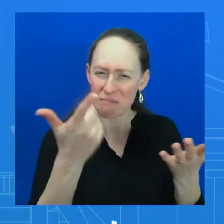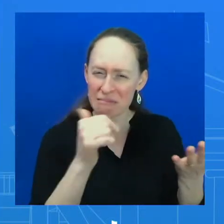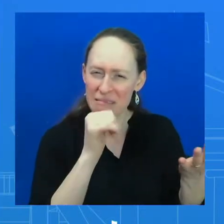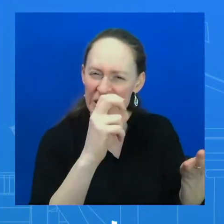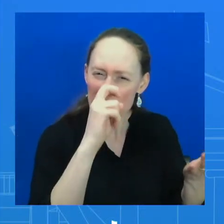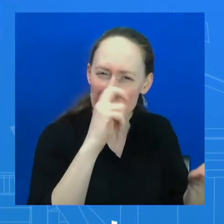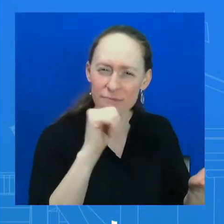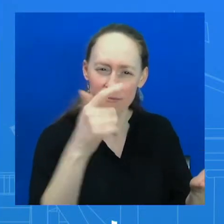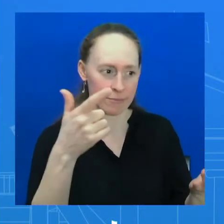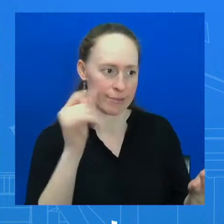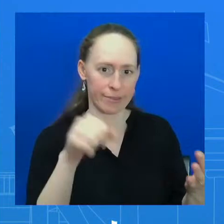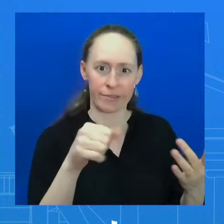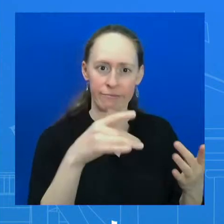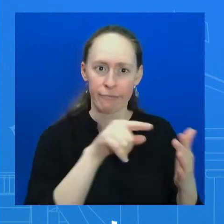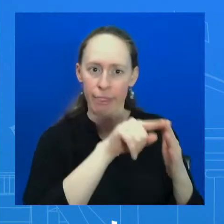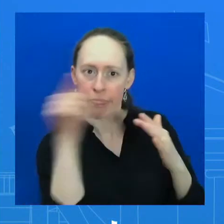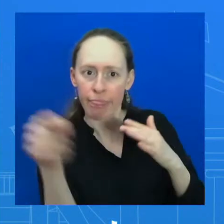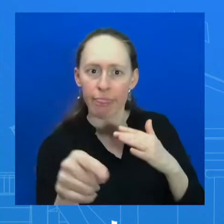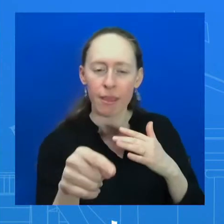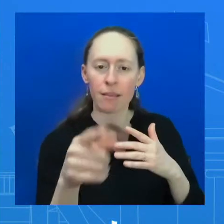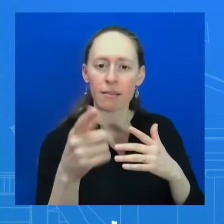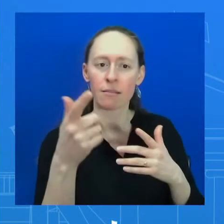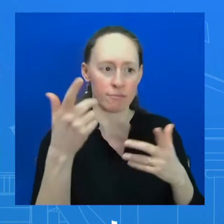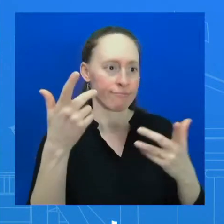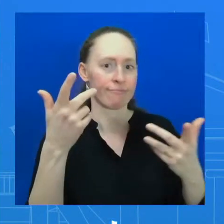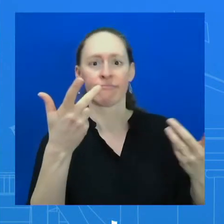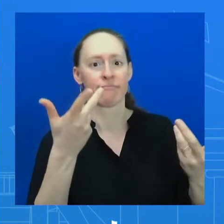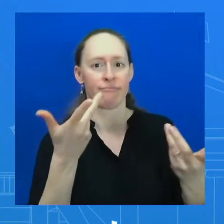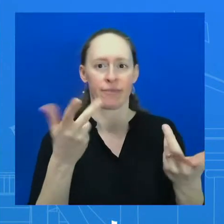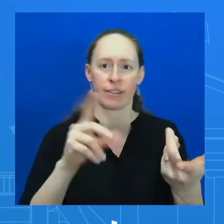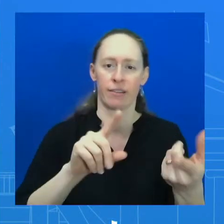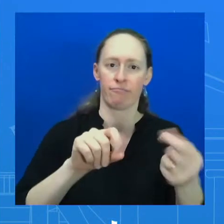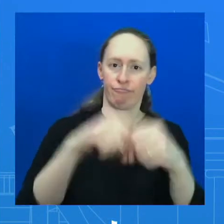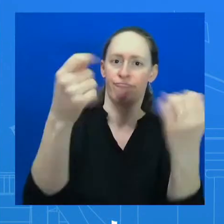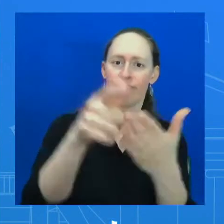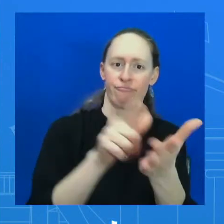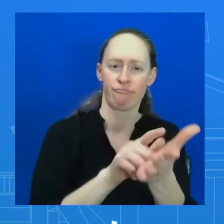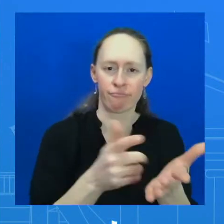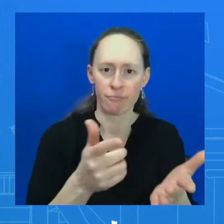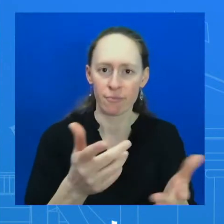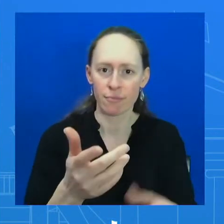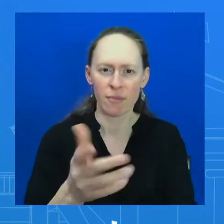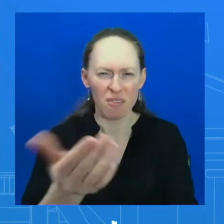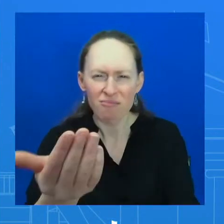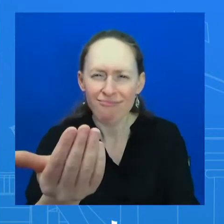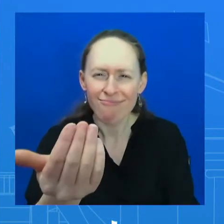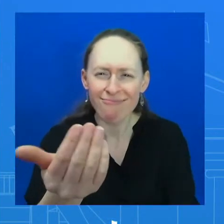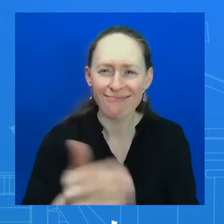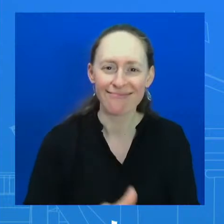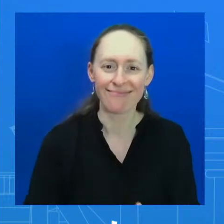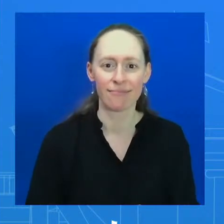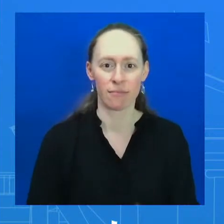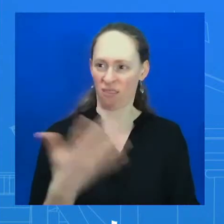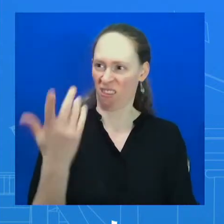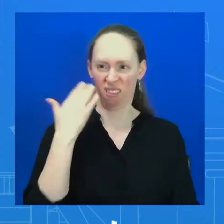The Press: There's the story in New York: an eight-person crew of border crossers found with drugs and guns, six of them now are out on bail.